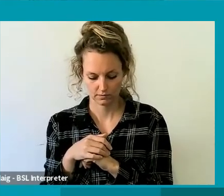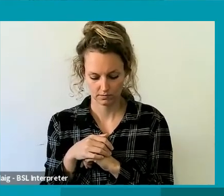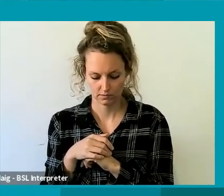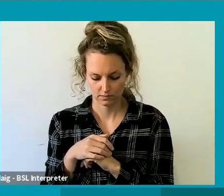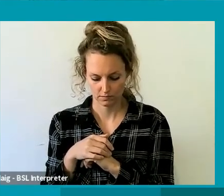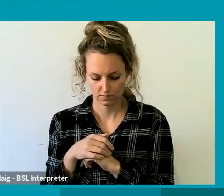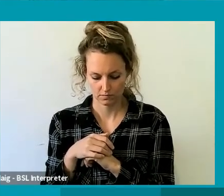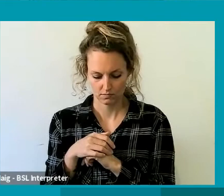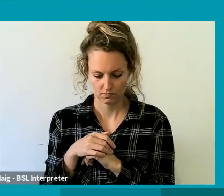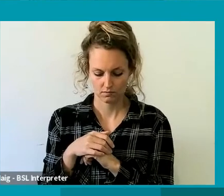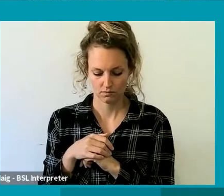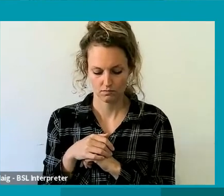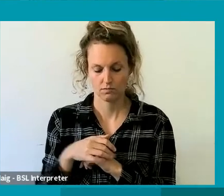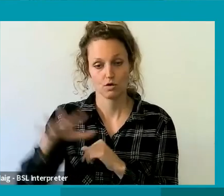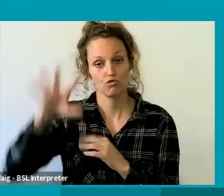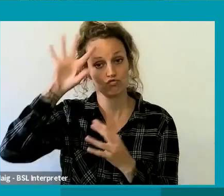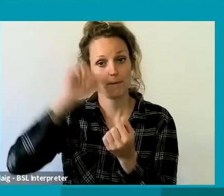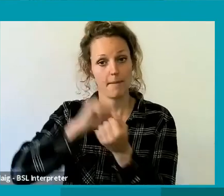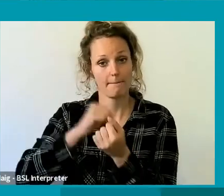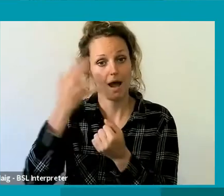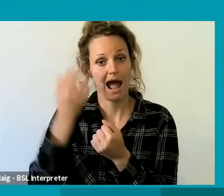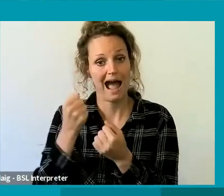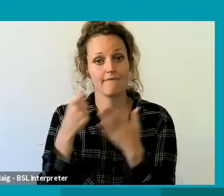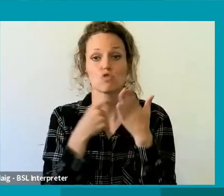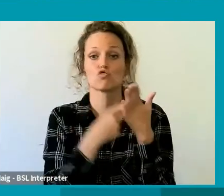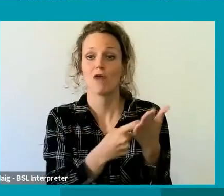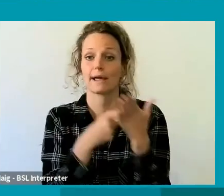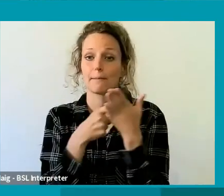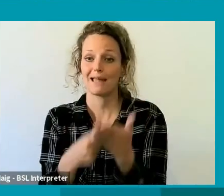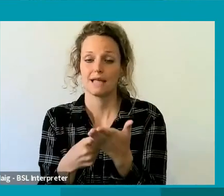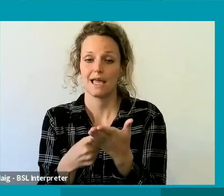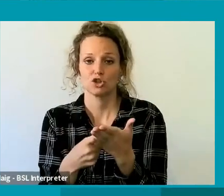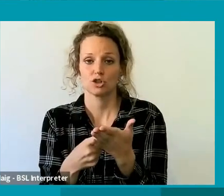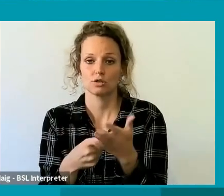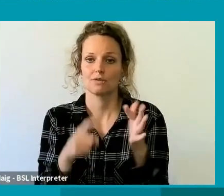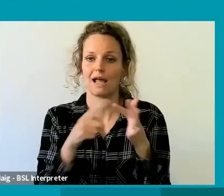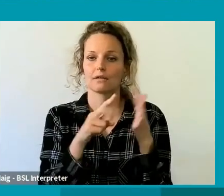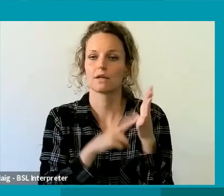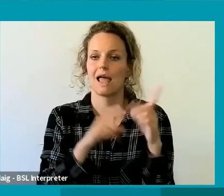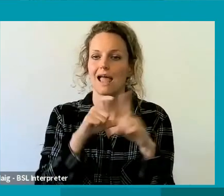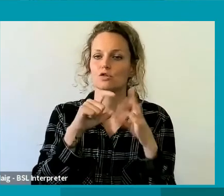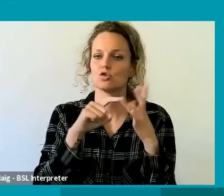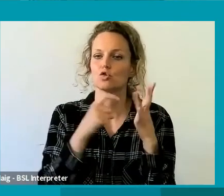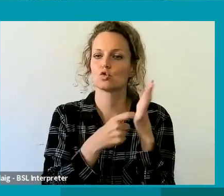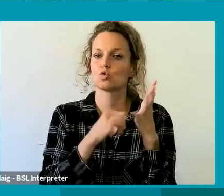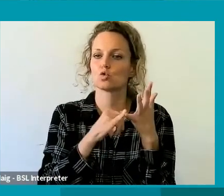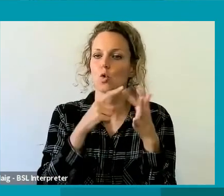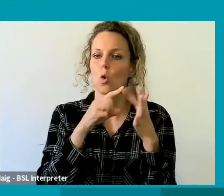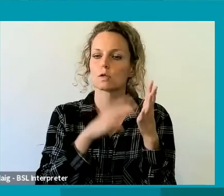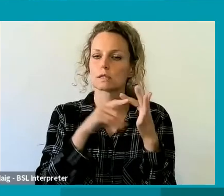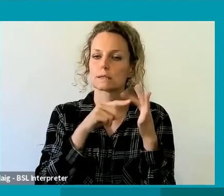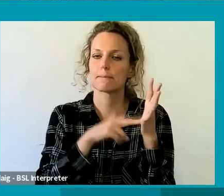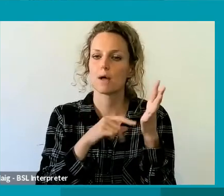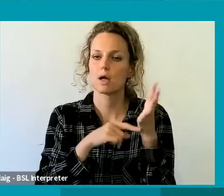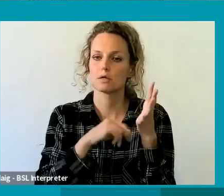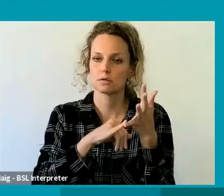you've got recommendations and endorsements. These are like the testimonials. They're like the references that you can seek out.